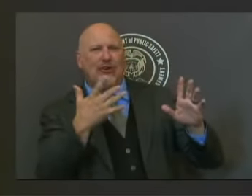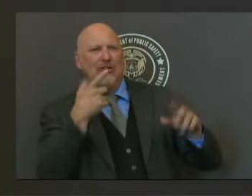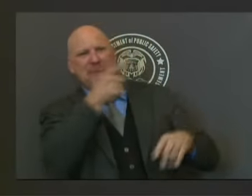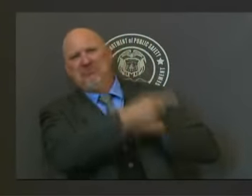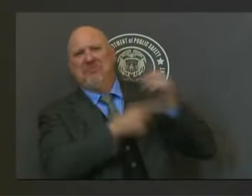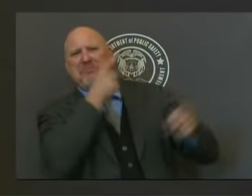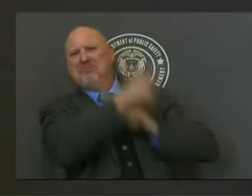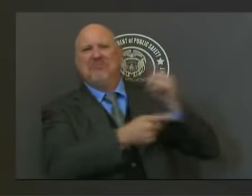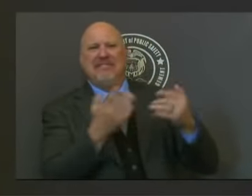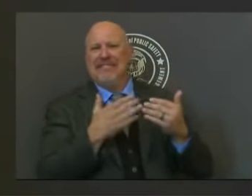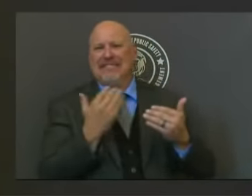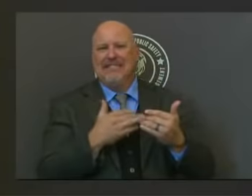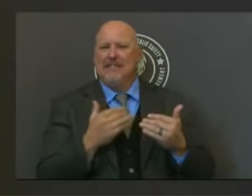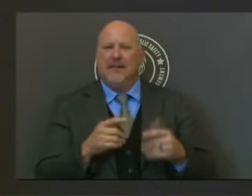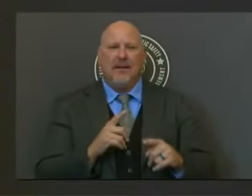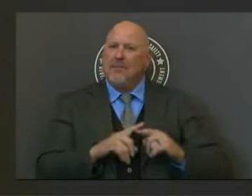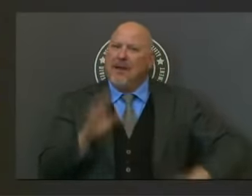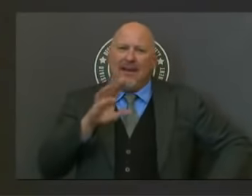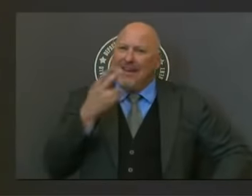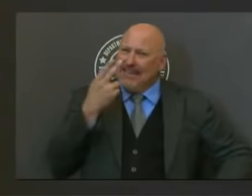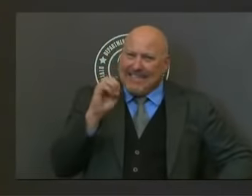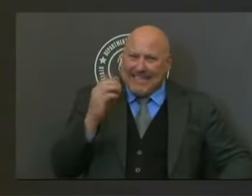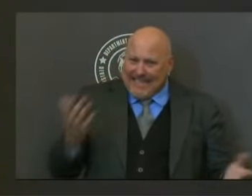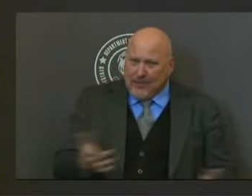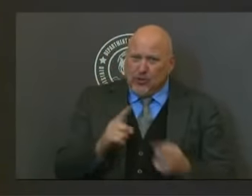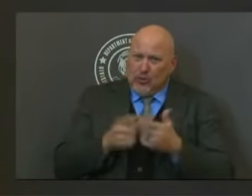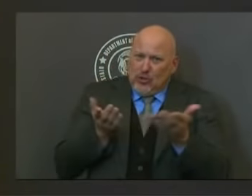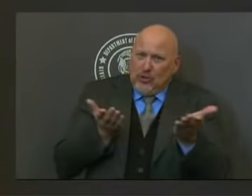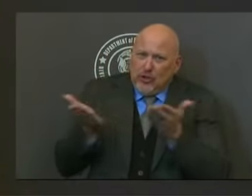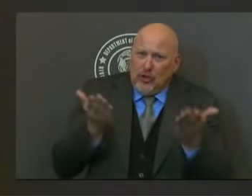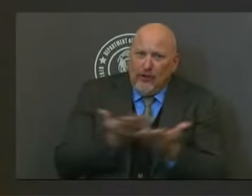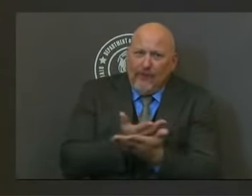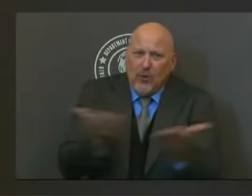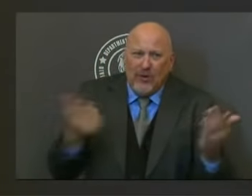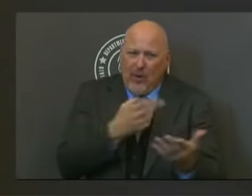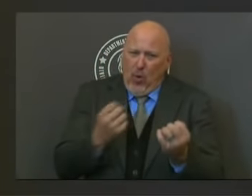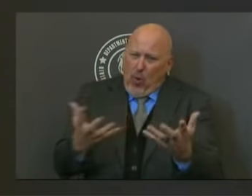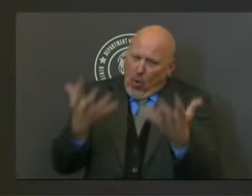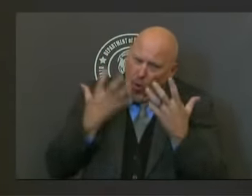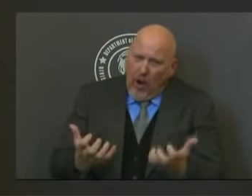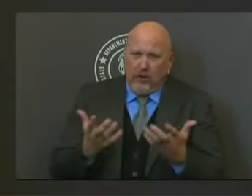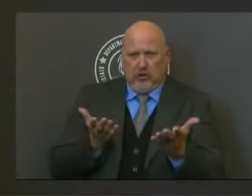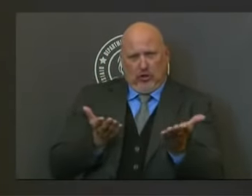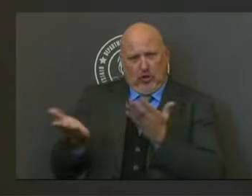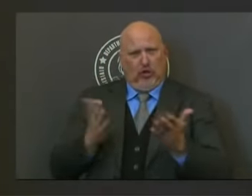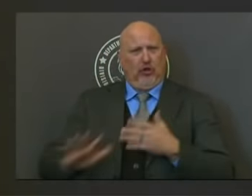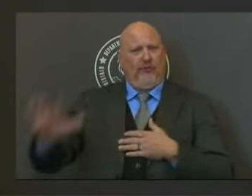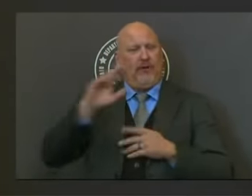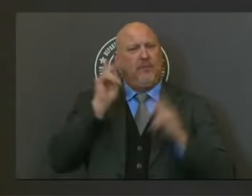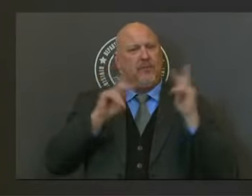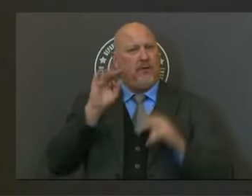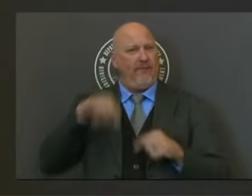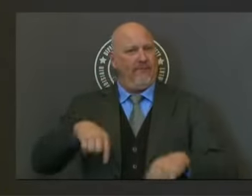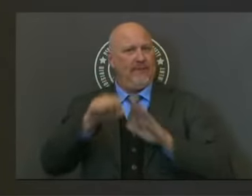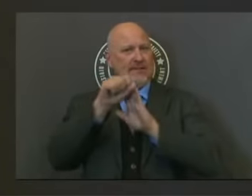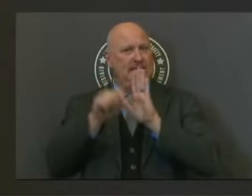Utah as Dr Dunn stated